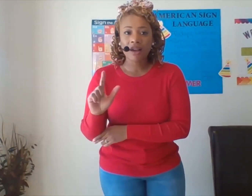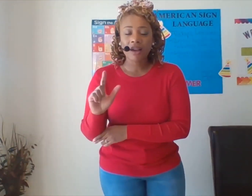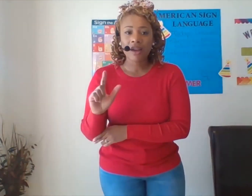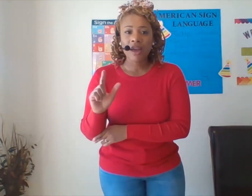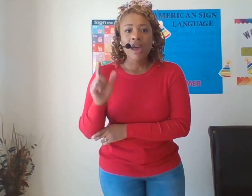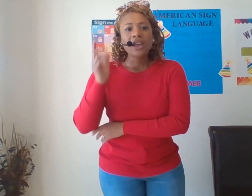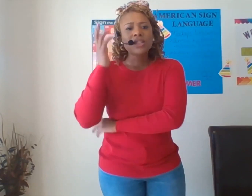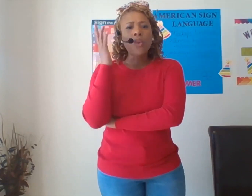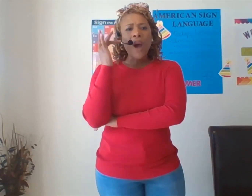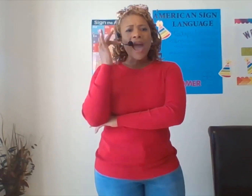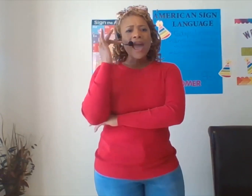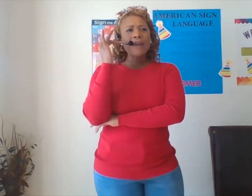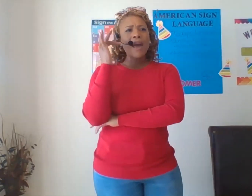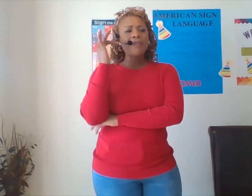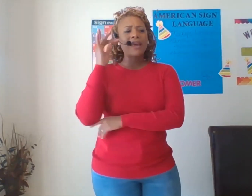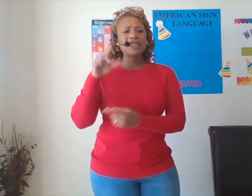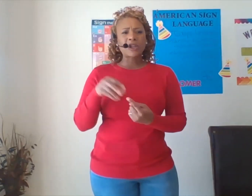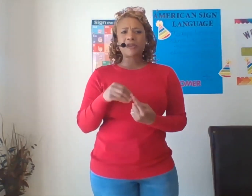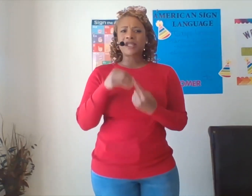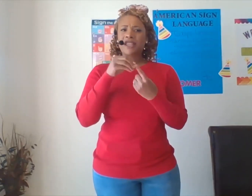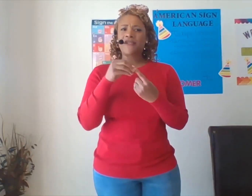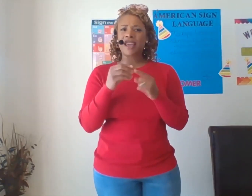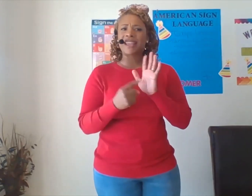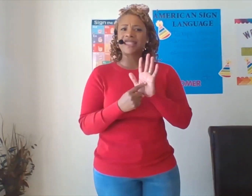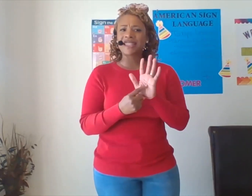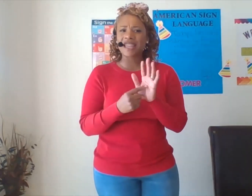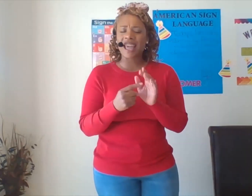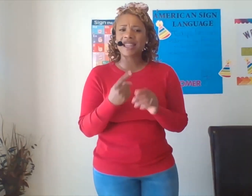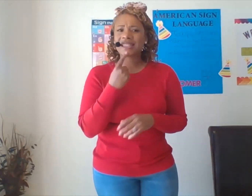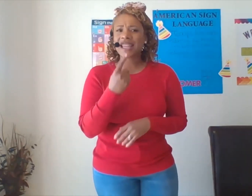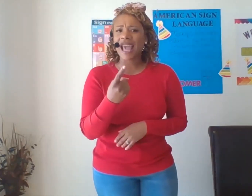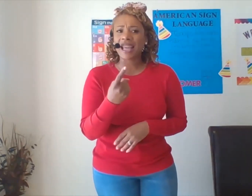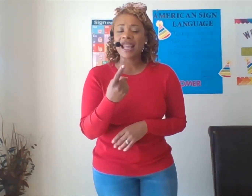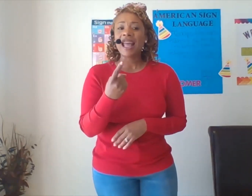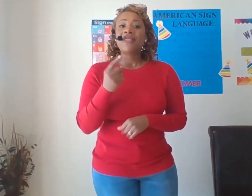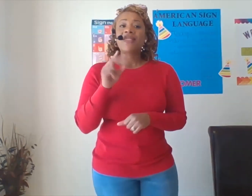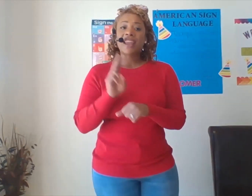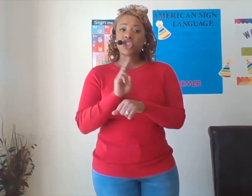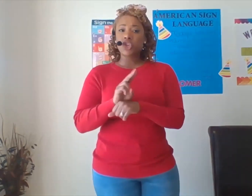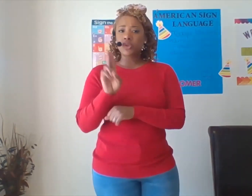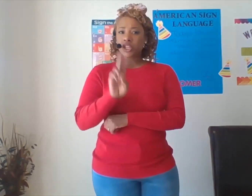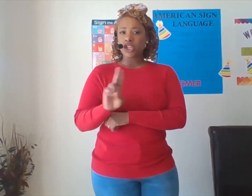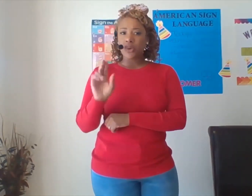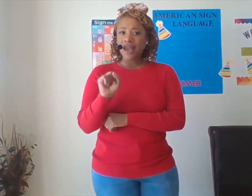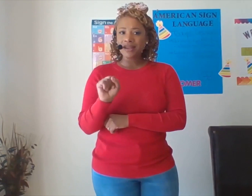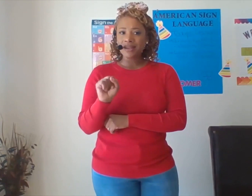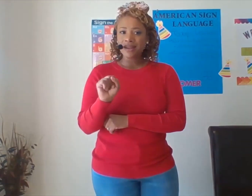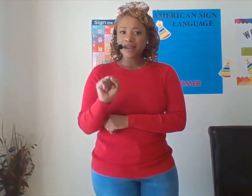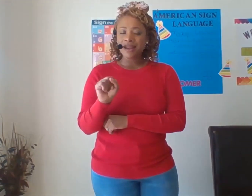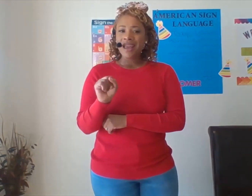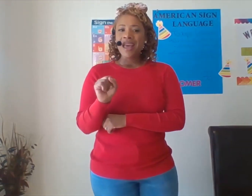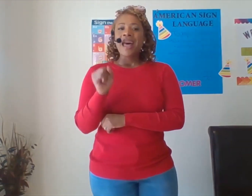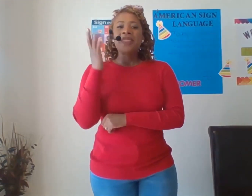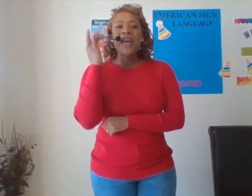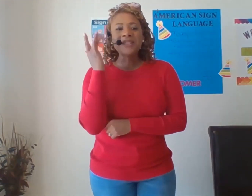so why am I being so specific and in saying that it's used in the US that's